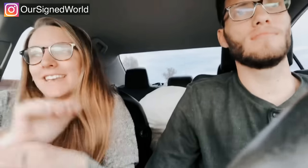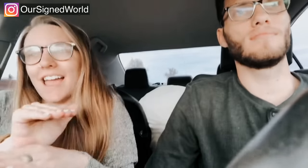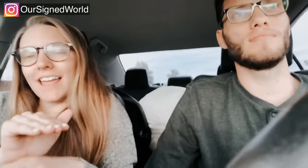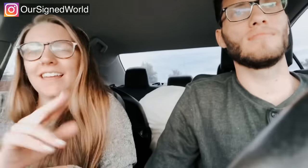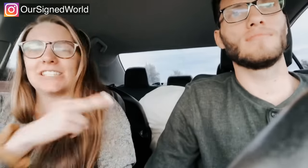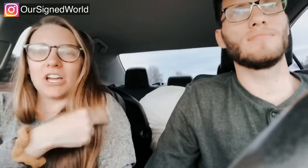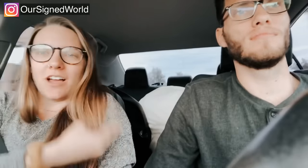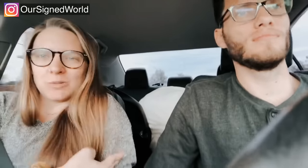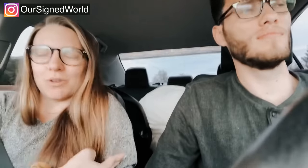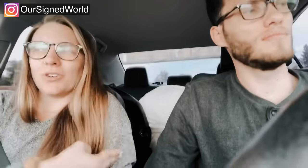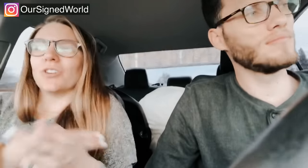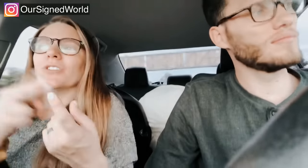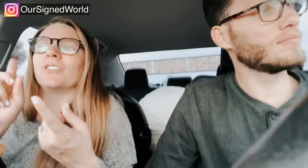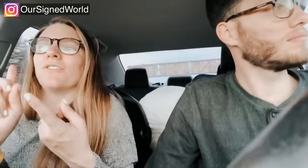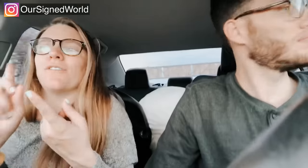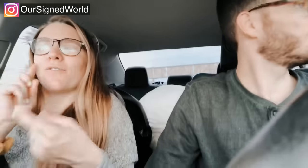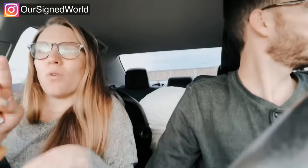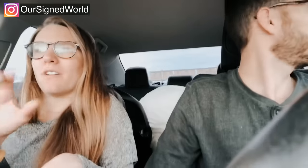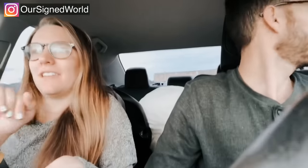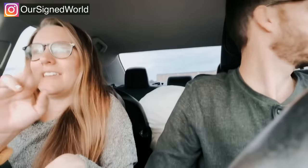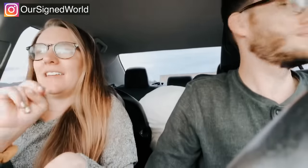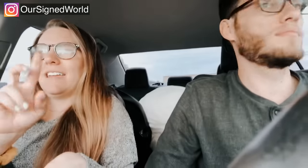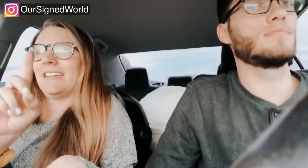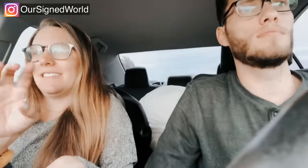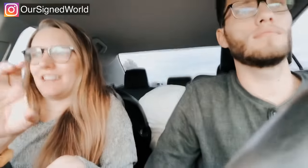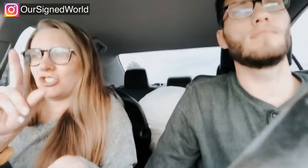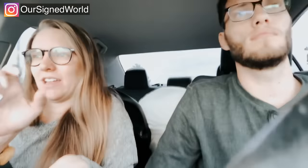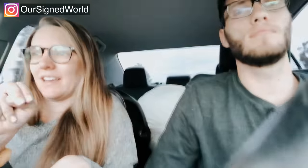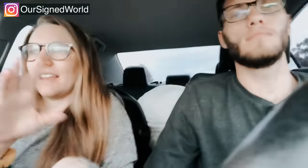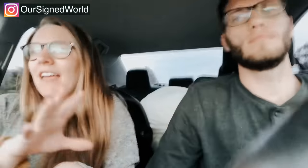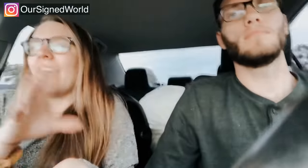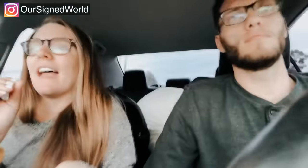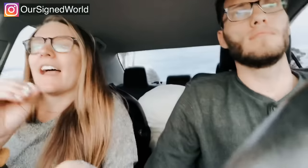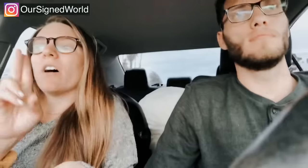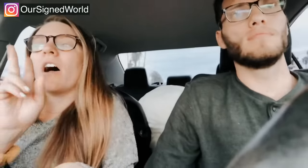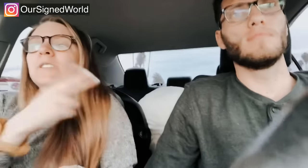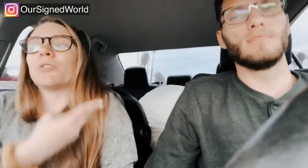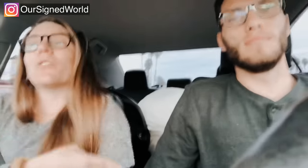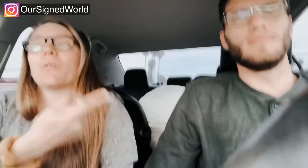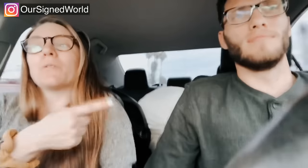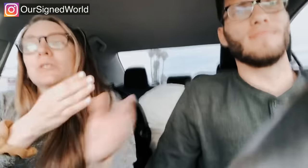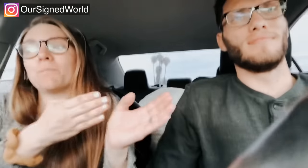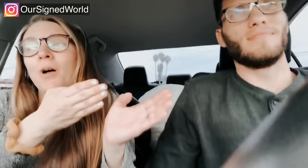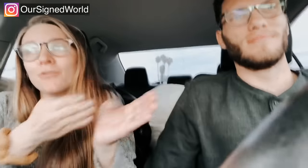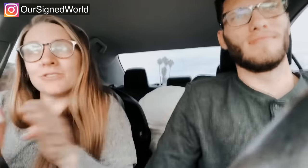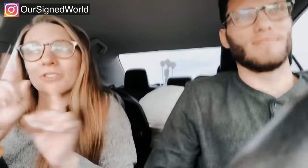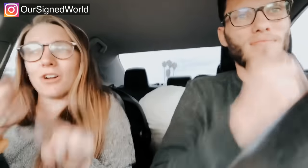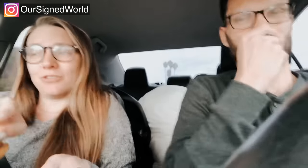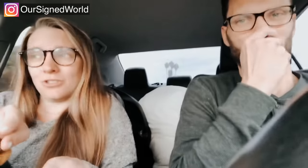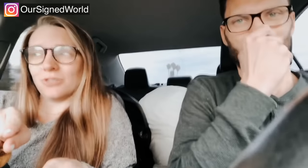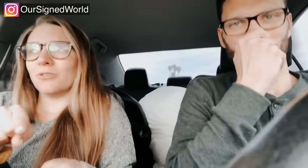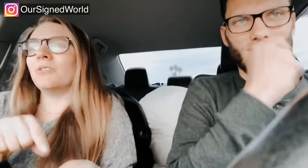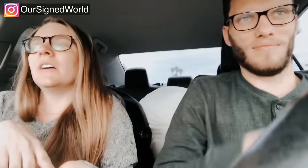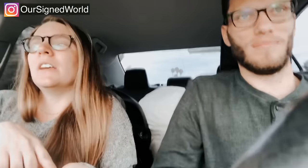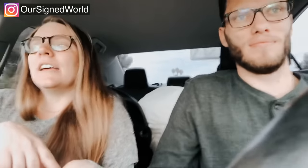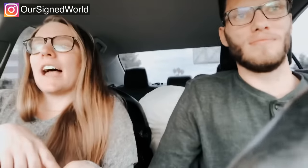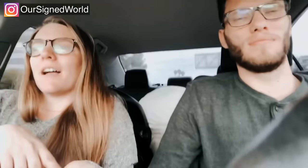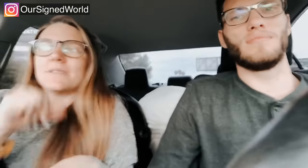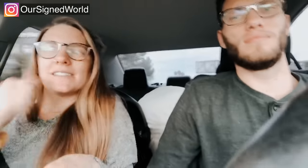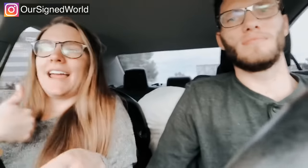go tonight to the hospital for the induction. The hospital that we were supposed to go to doesn't